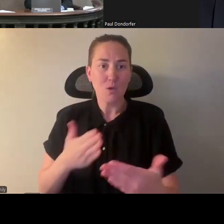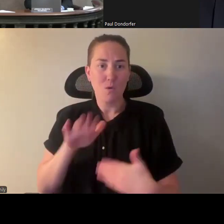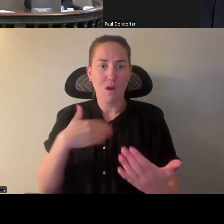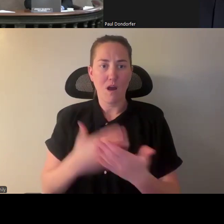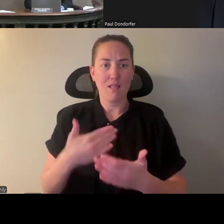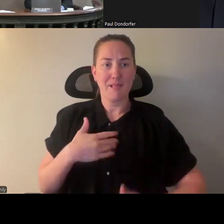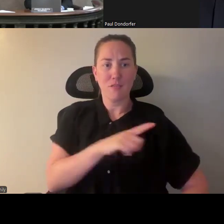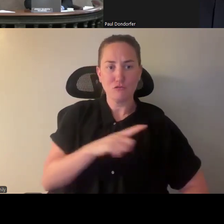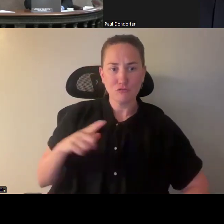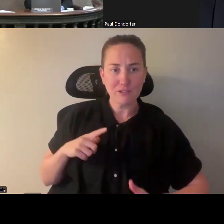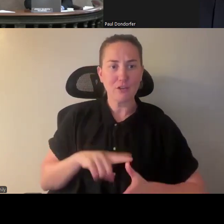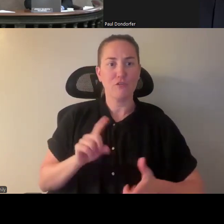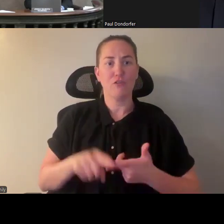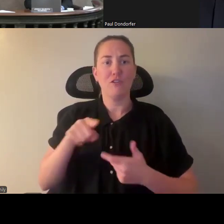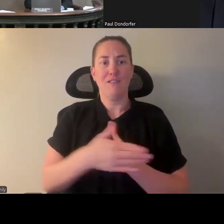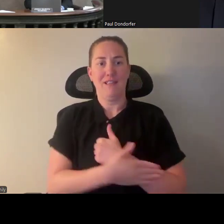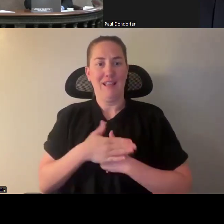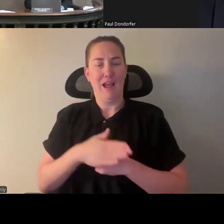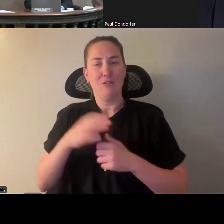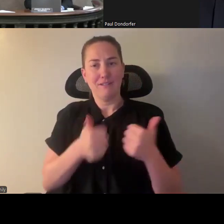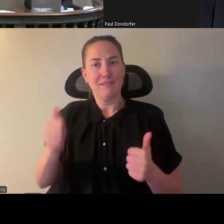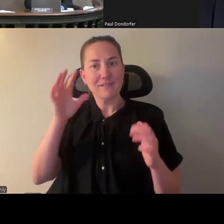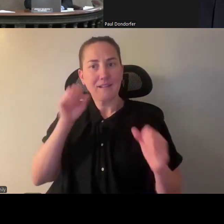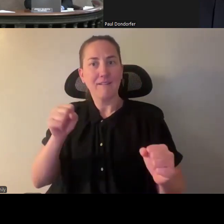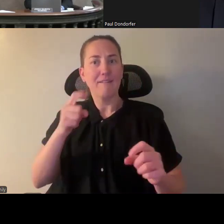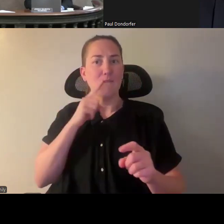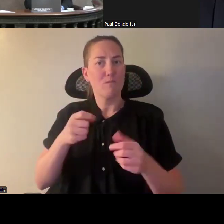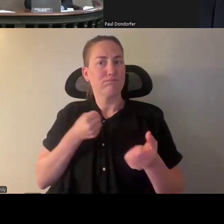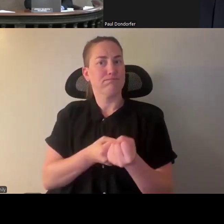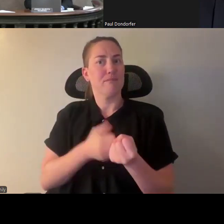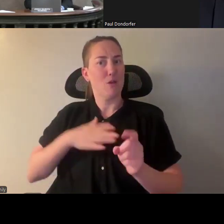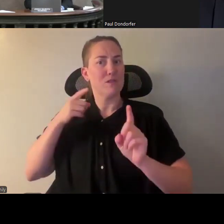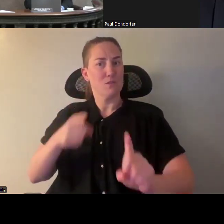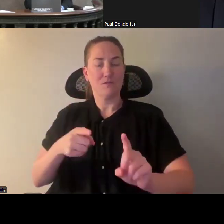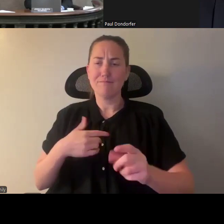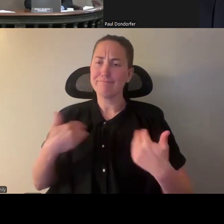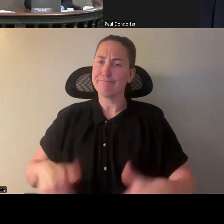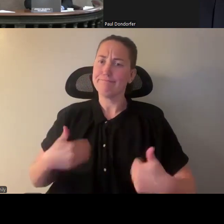county executive for supporting this resolution I look forward to Monroe County's participation and